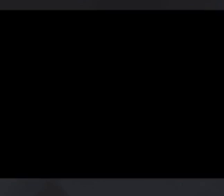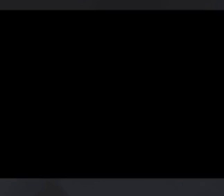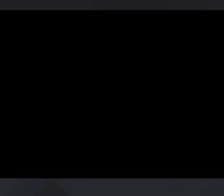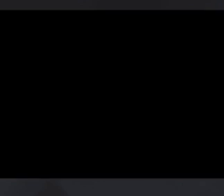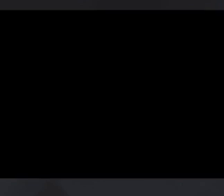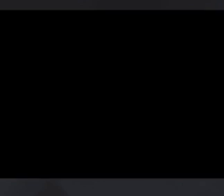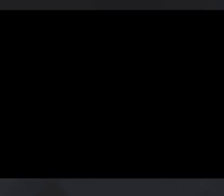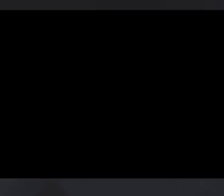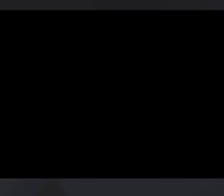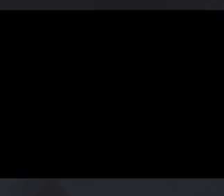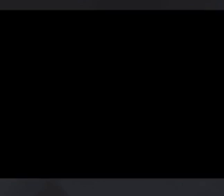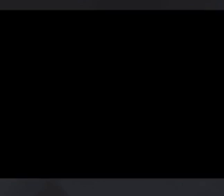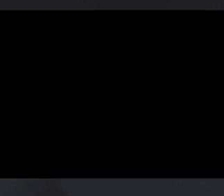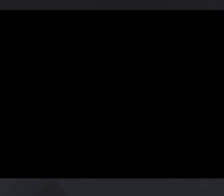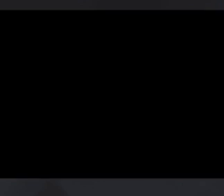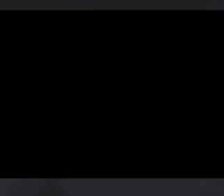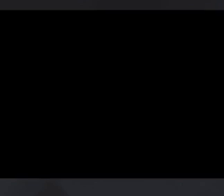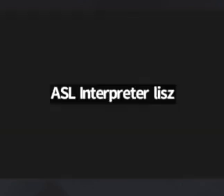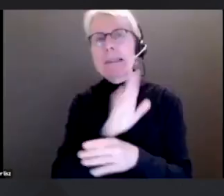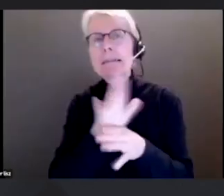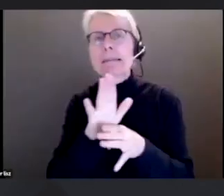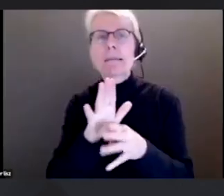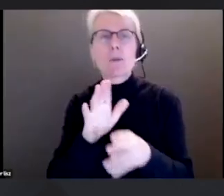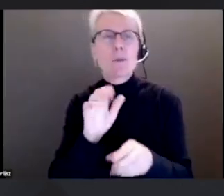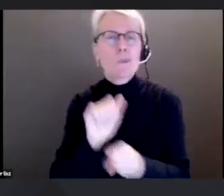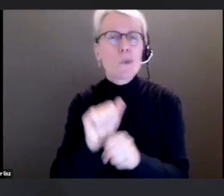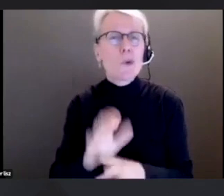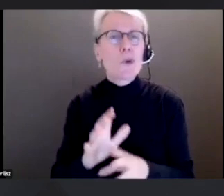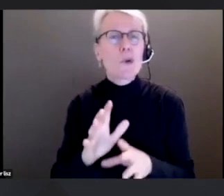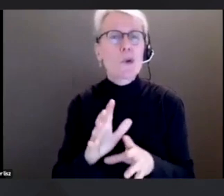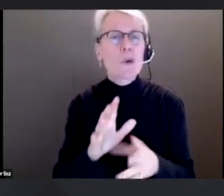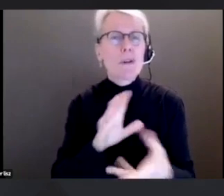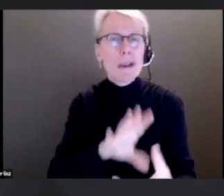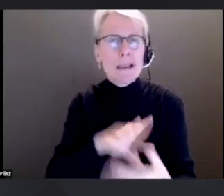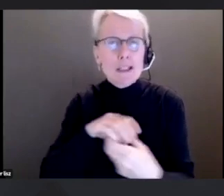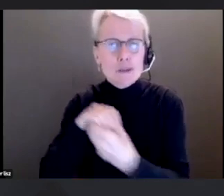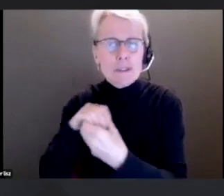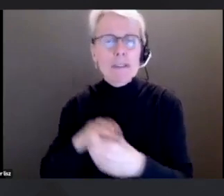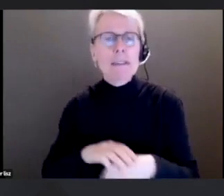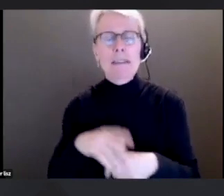and the market is, like I said in the very beginning, they're experiencing worker shortages.